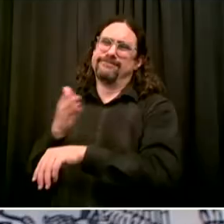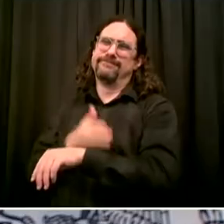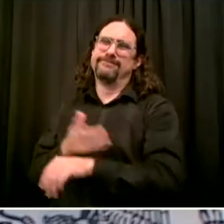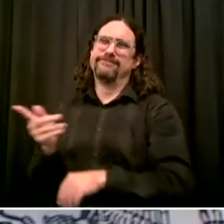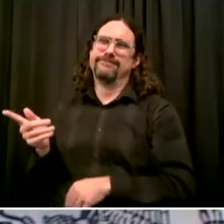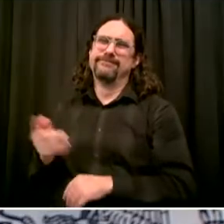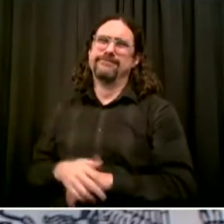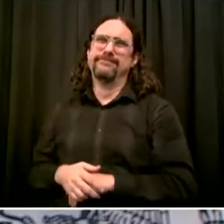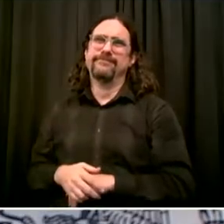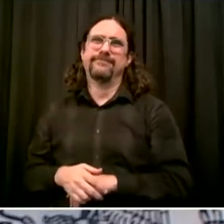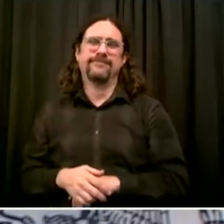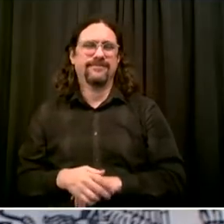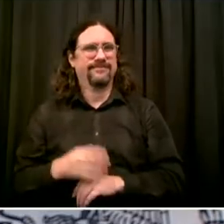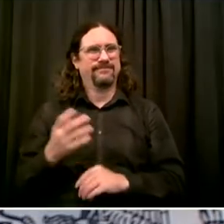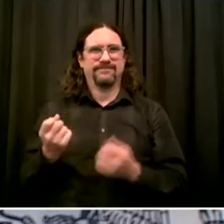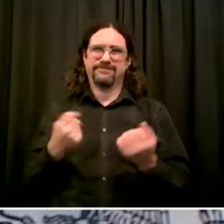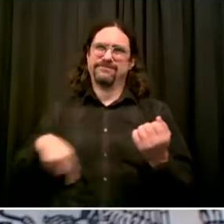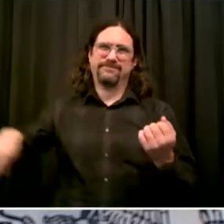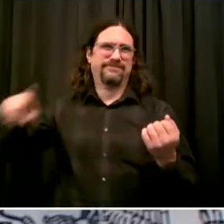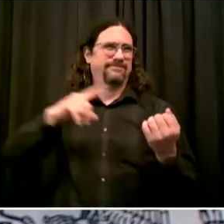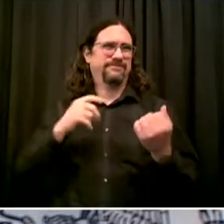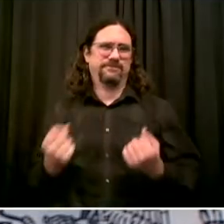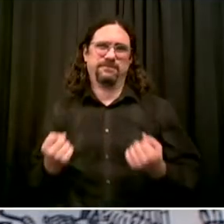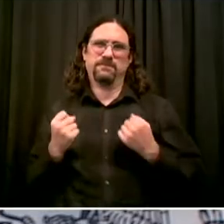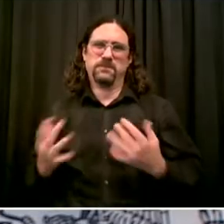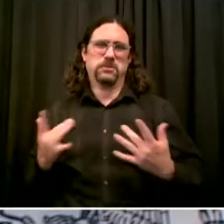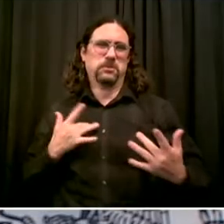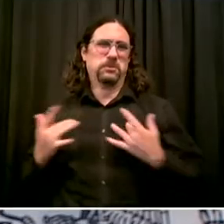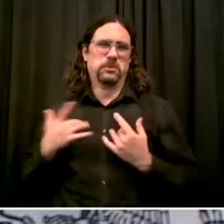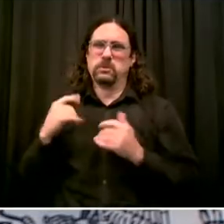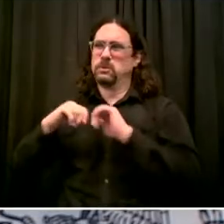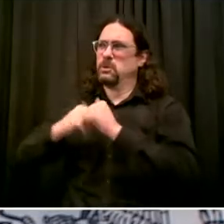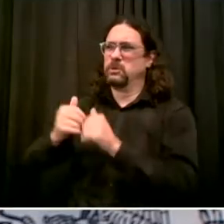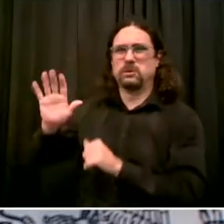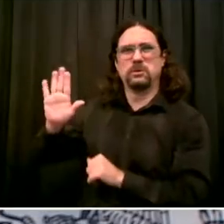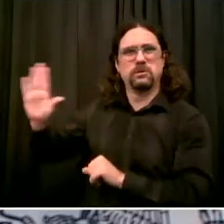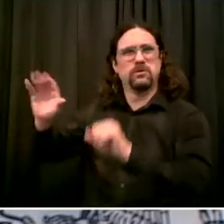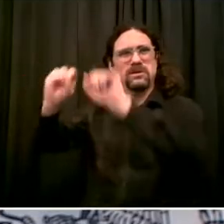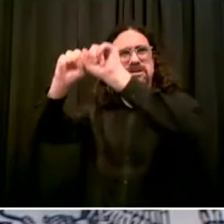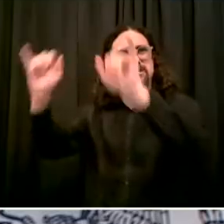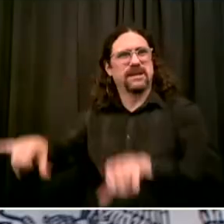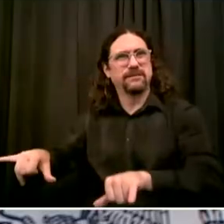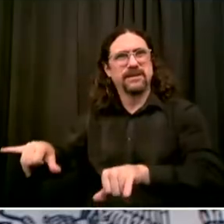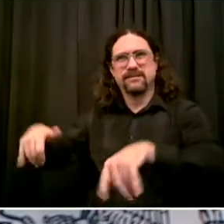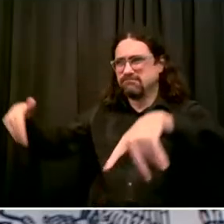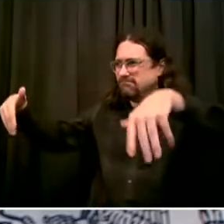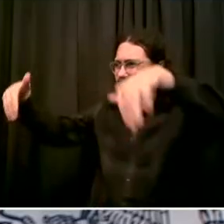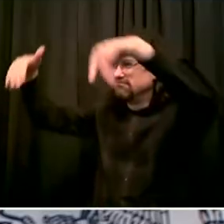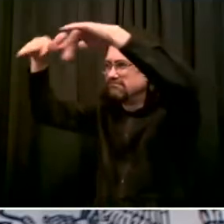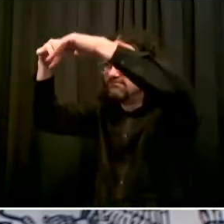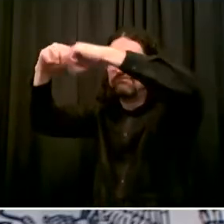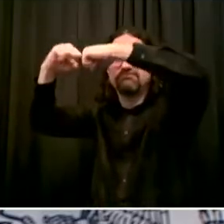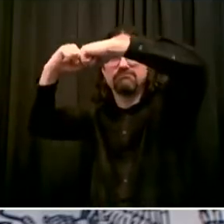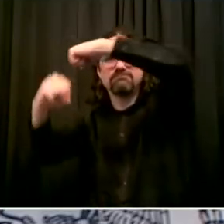FOR YEARS I HAD DEEP CONCERNS COMB THE BOARD FO EELCTIONS AND HOW IT IS TRSUCTURED. I THINK THAT WE